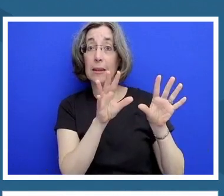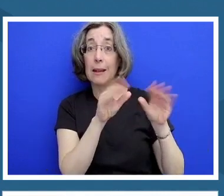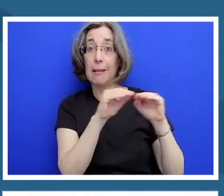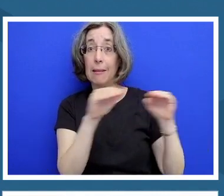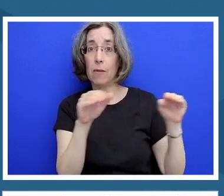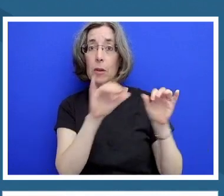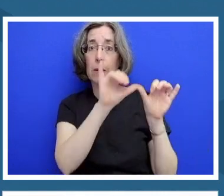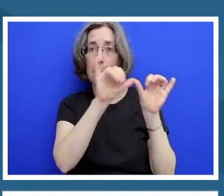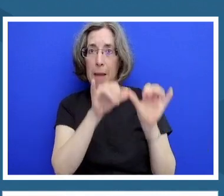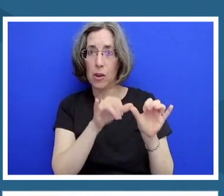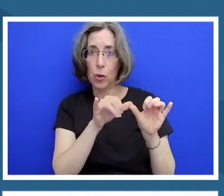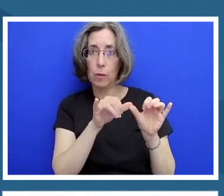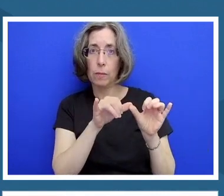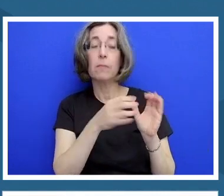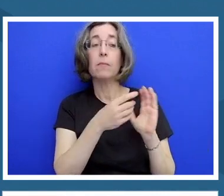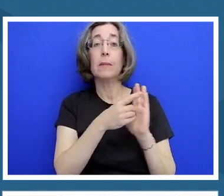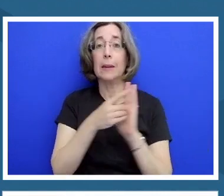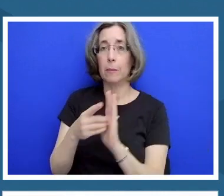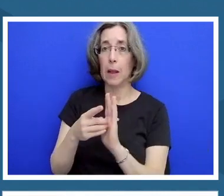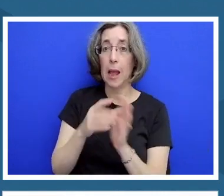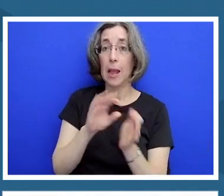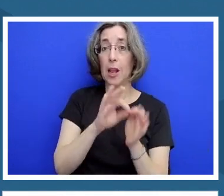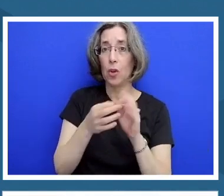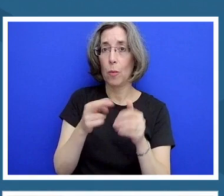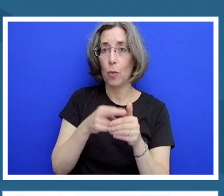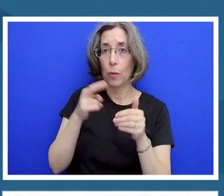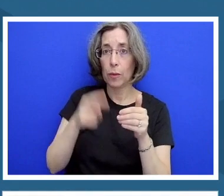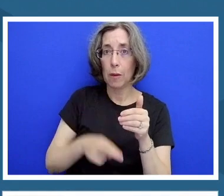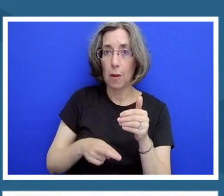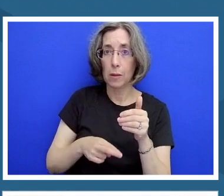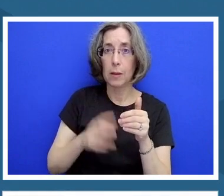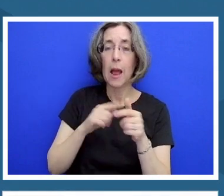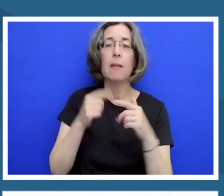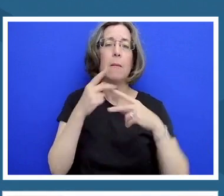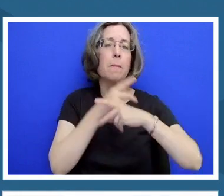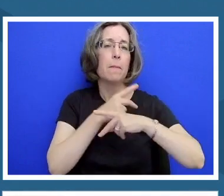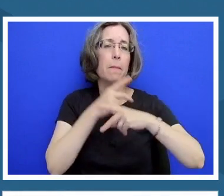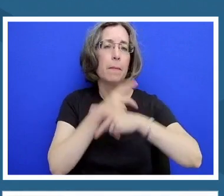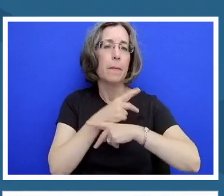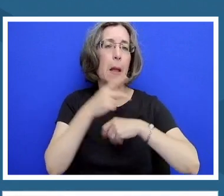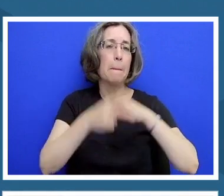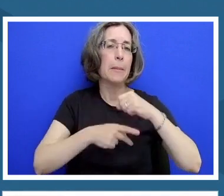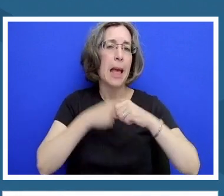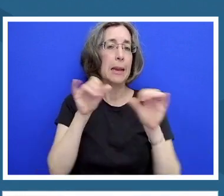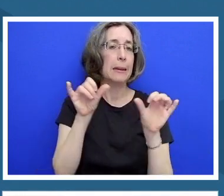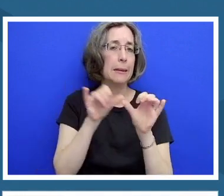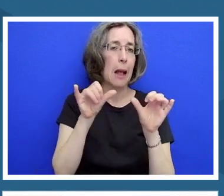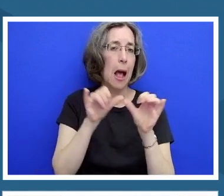and then you're going to deduce the planet size in orbit uh and mary's actually going to take us